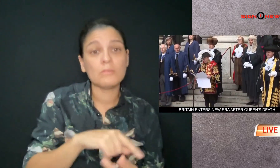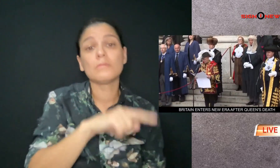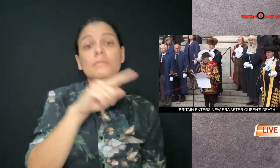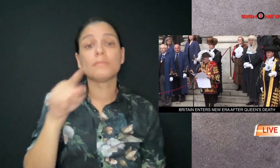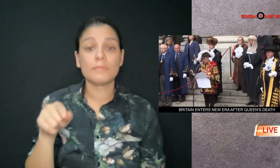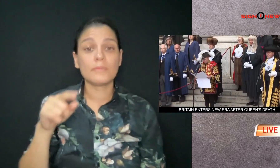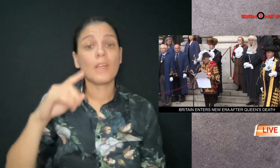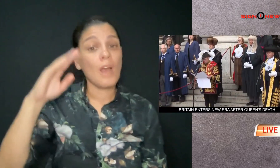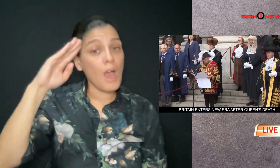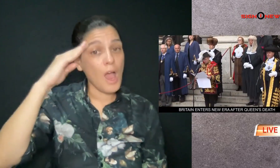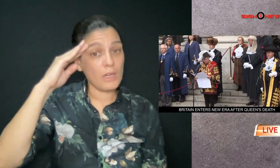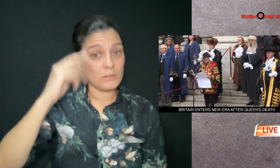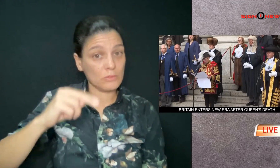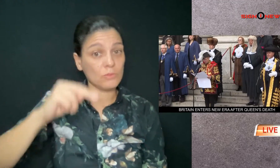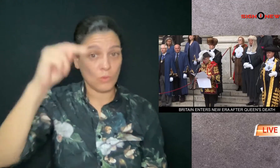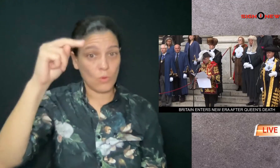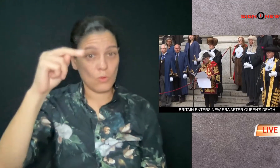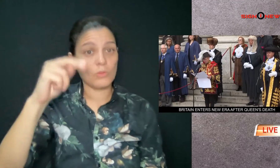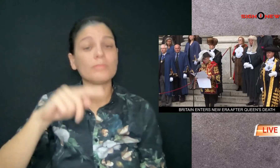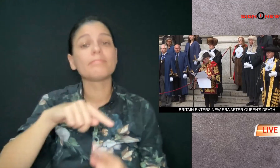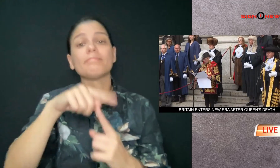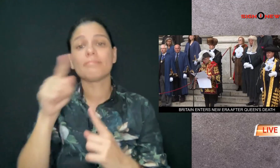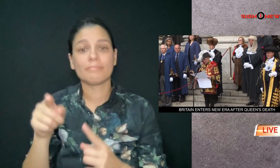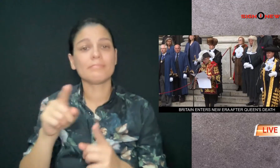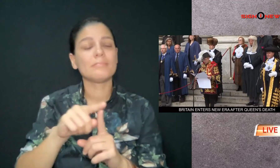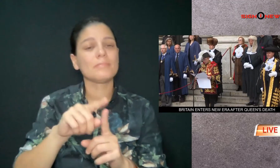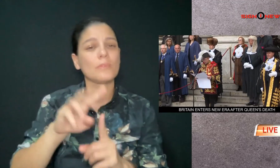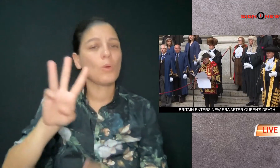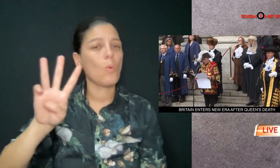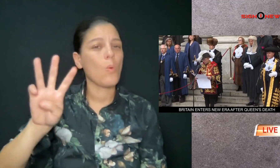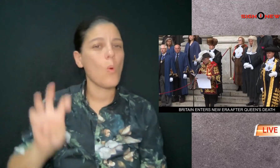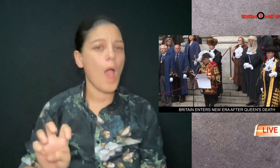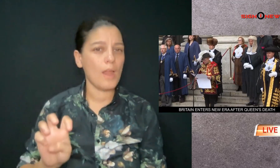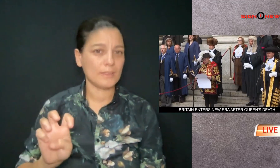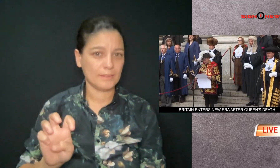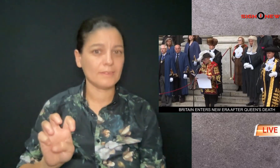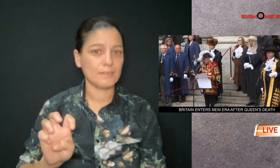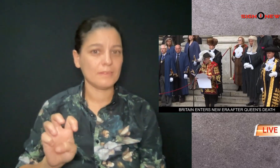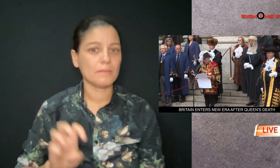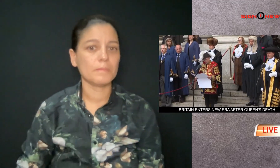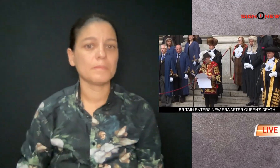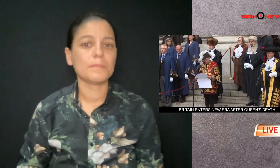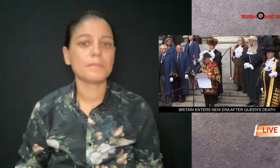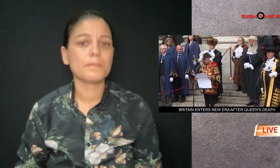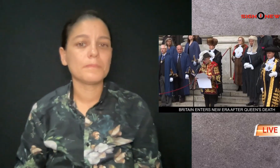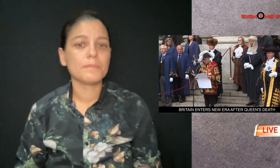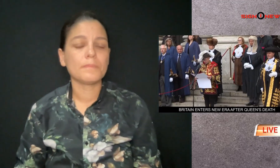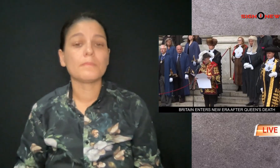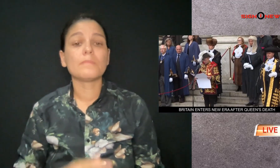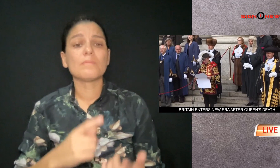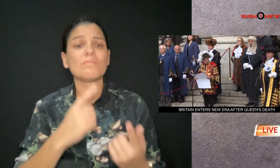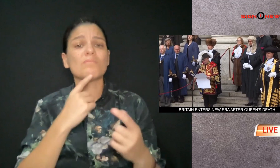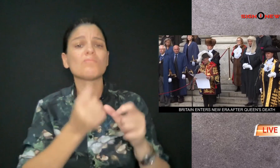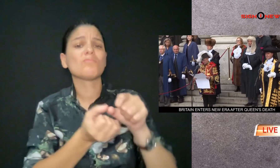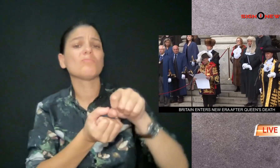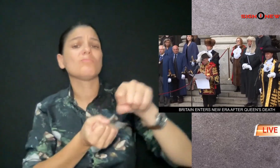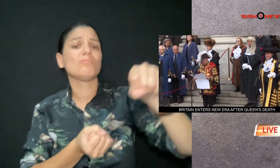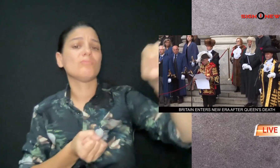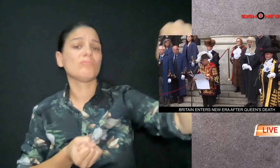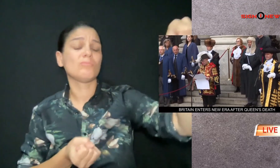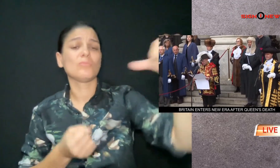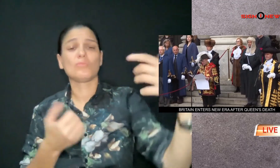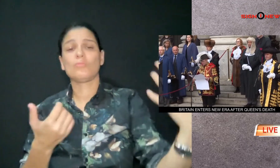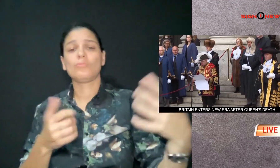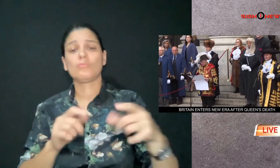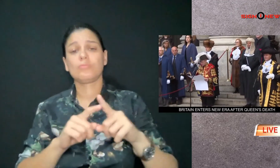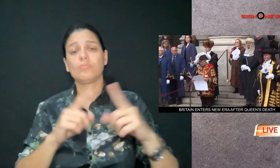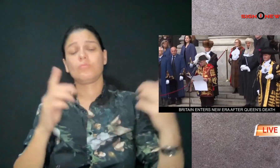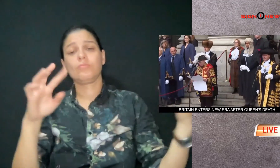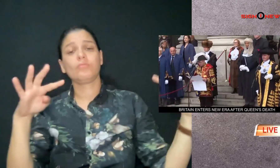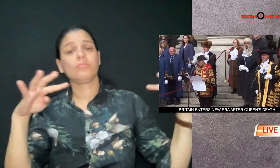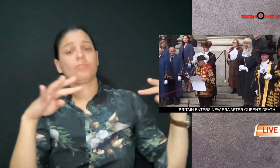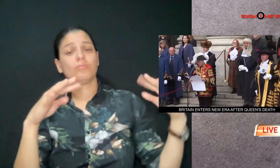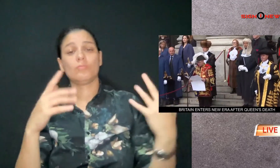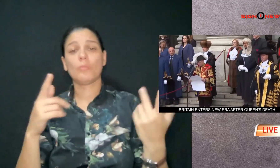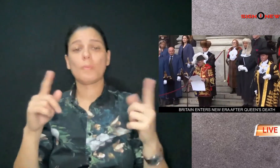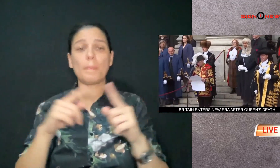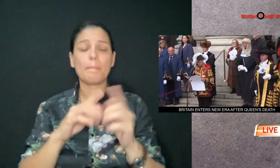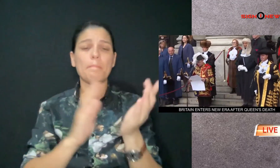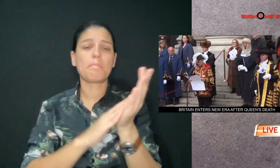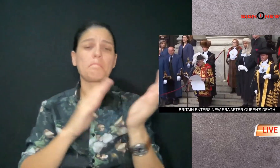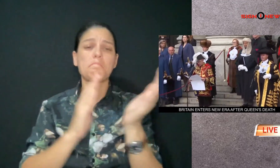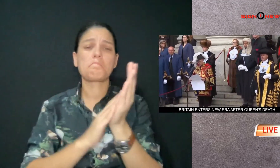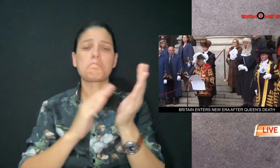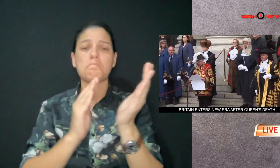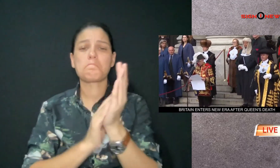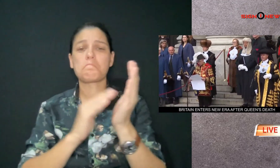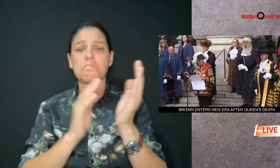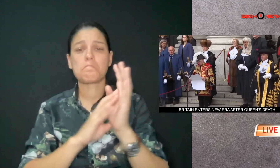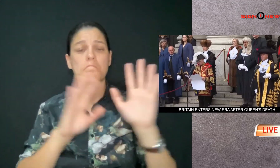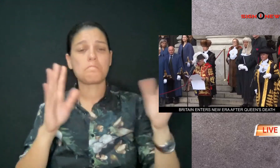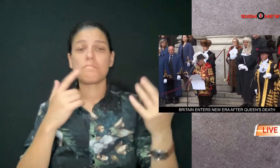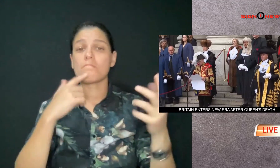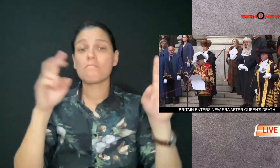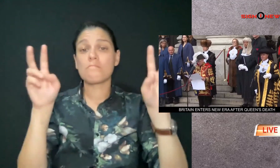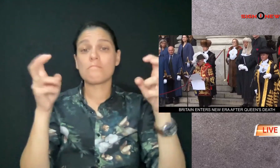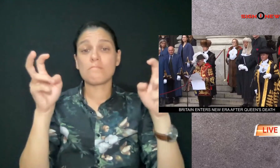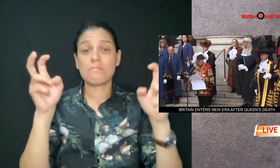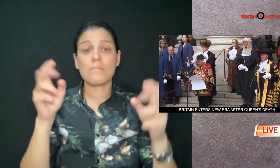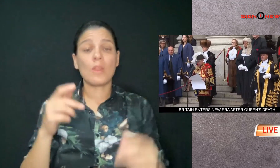Northern Ireland and Wales the proclamation was sealed with the words